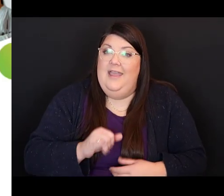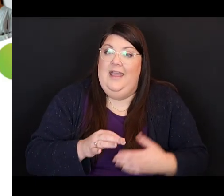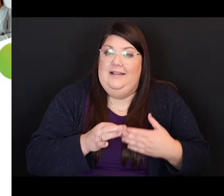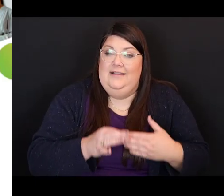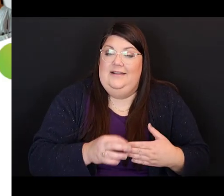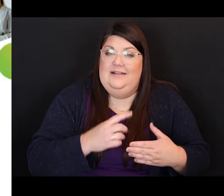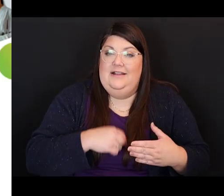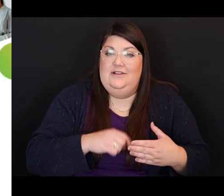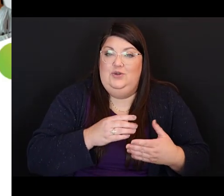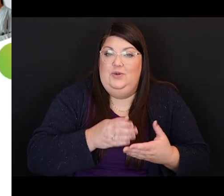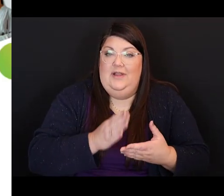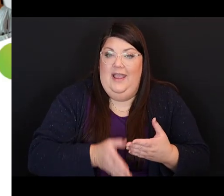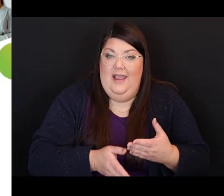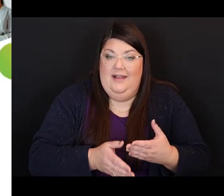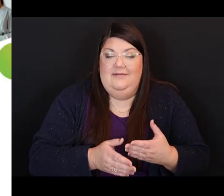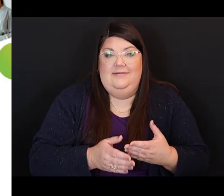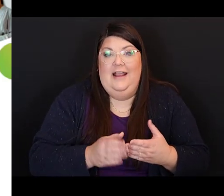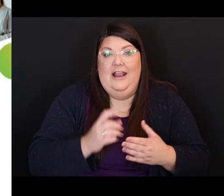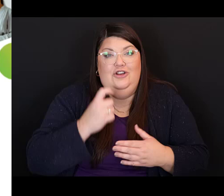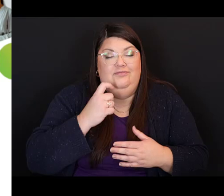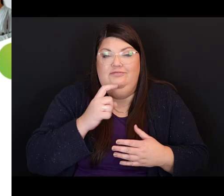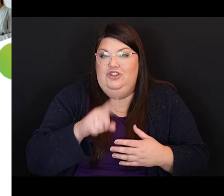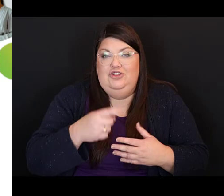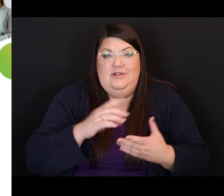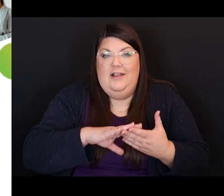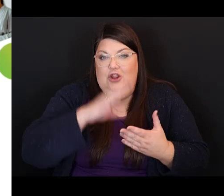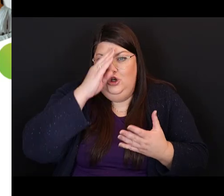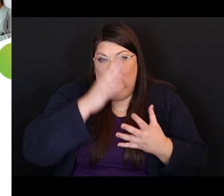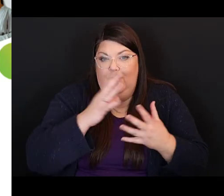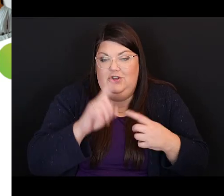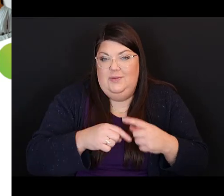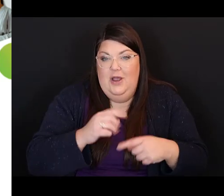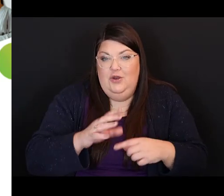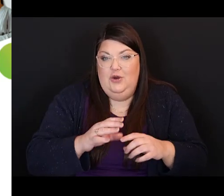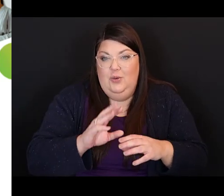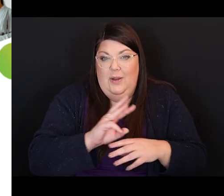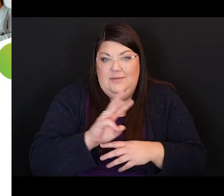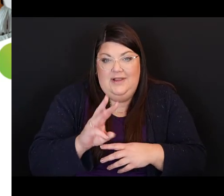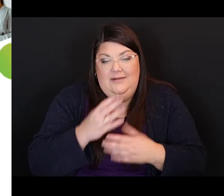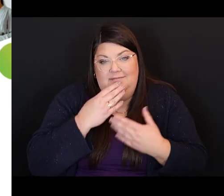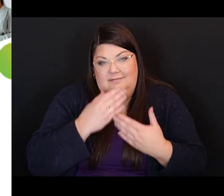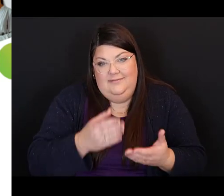end here and John I just learned so much about your site. I'm hoping our users did